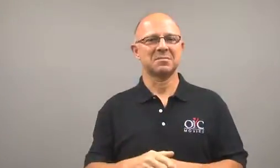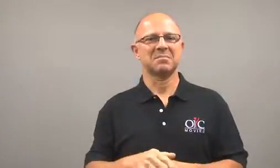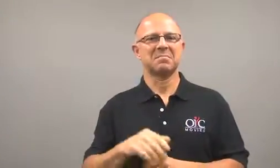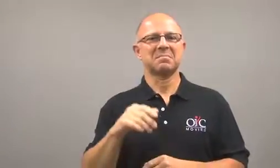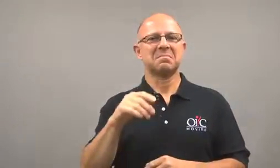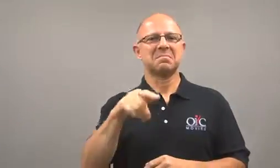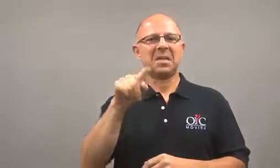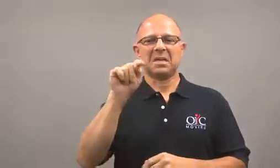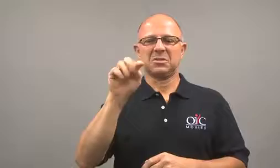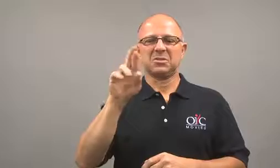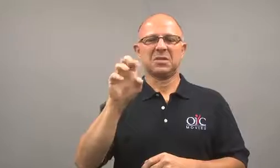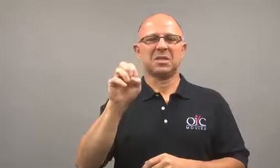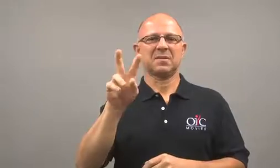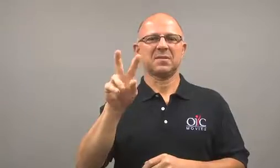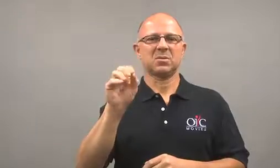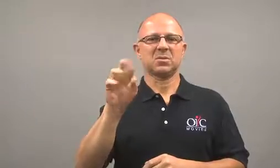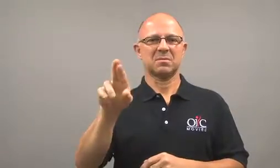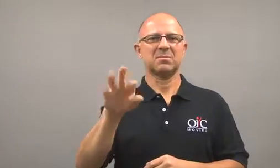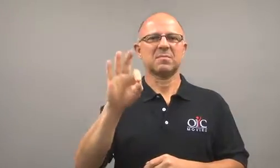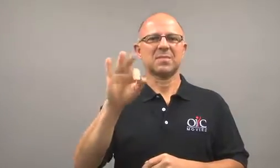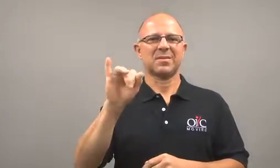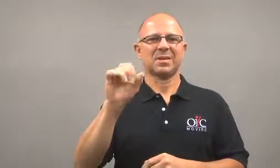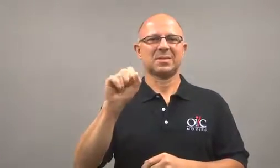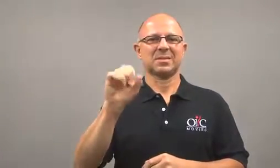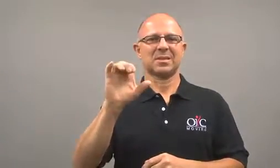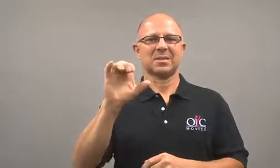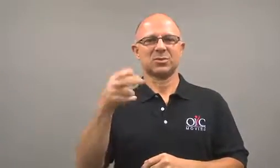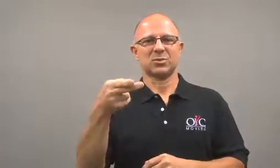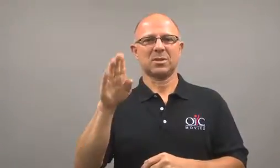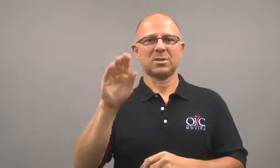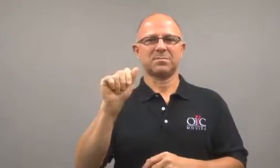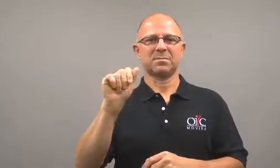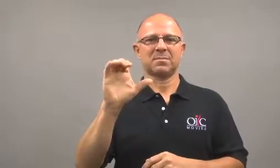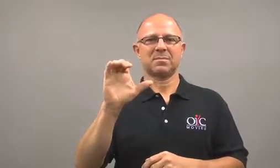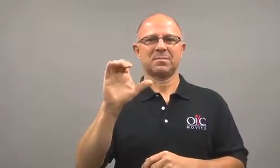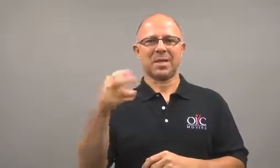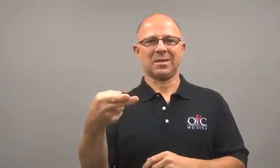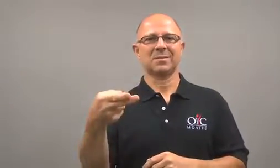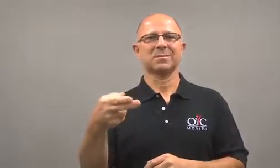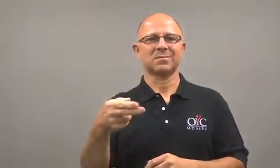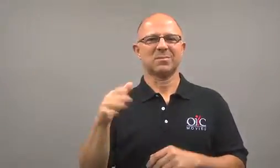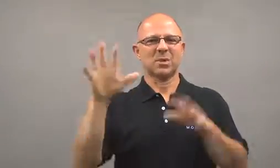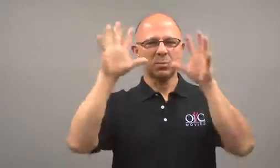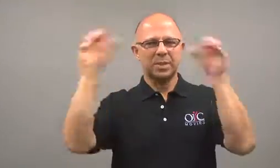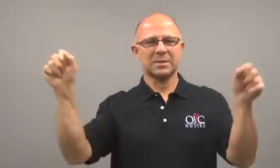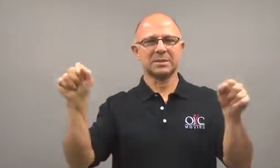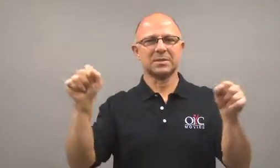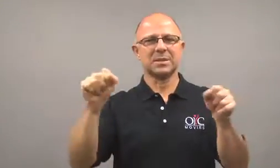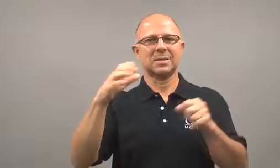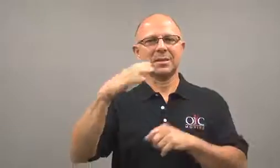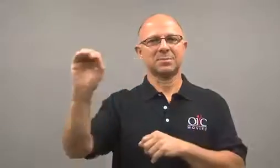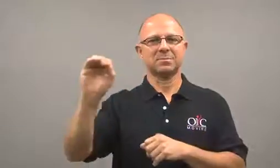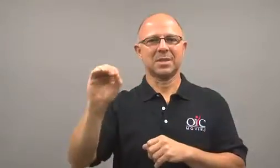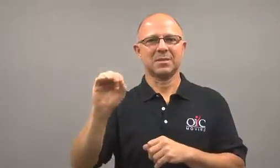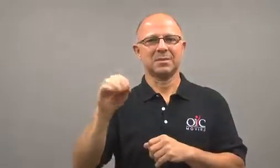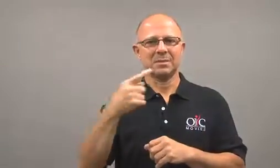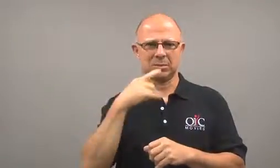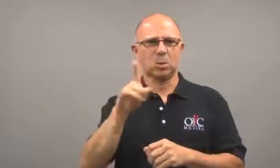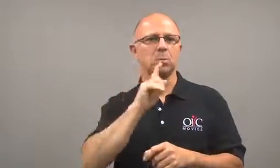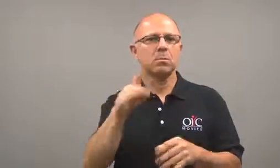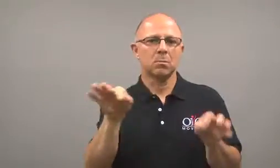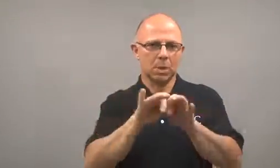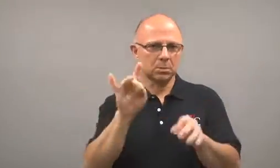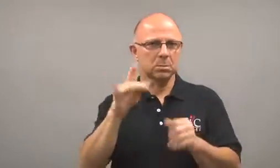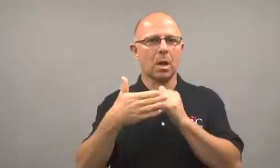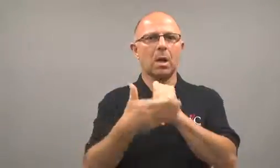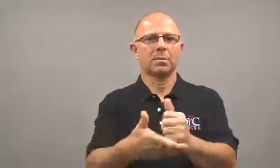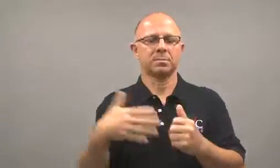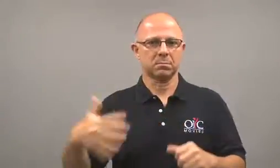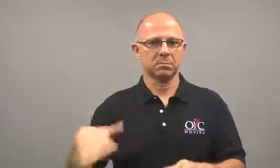The president of the company, Trevor Fischbach,